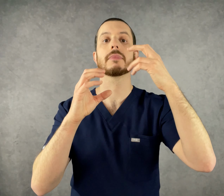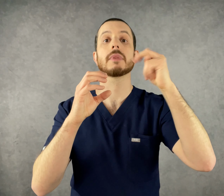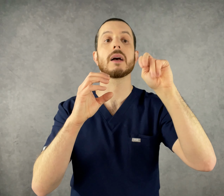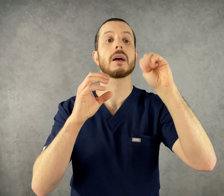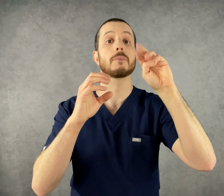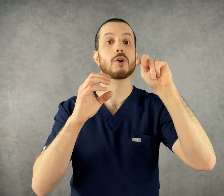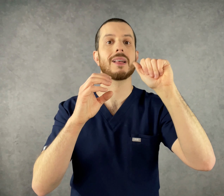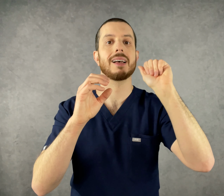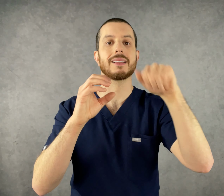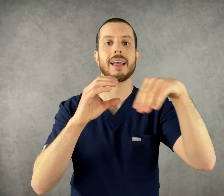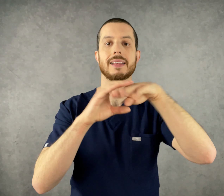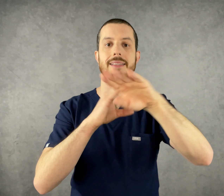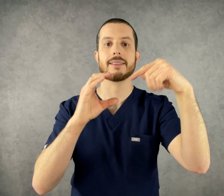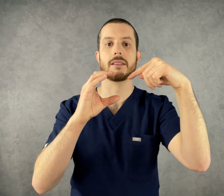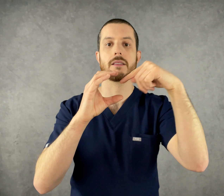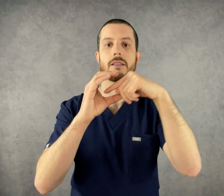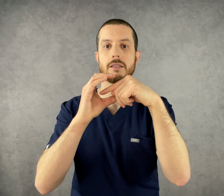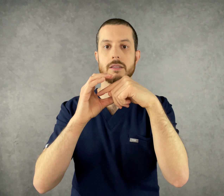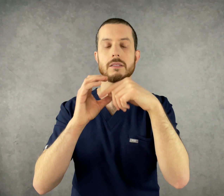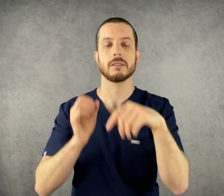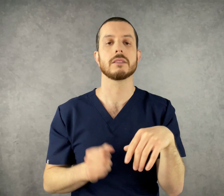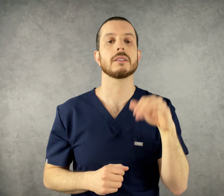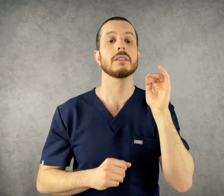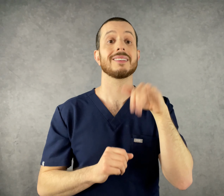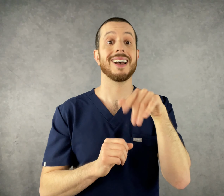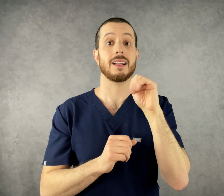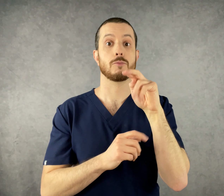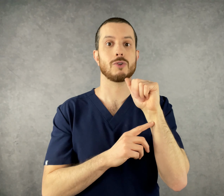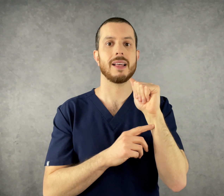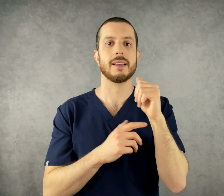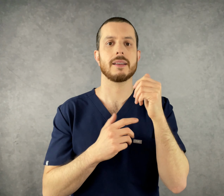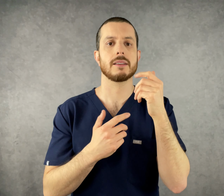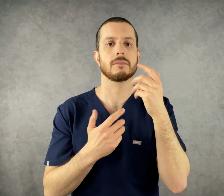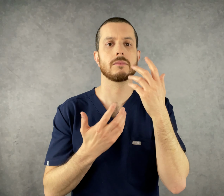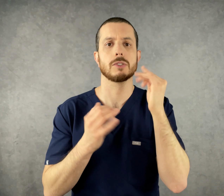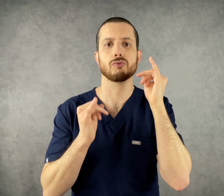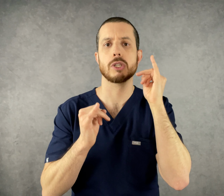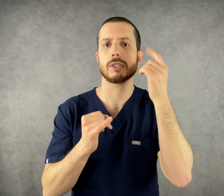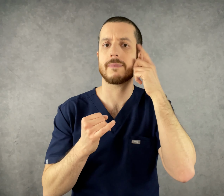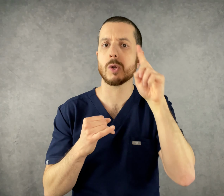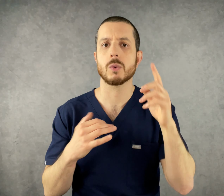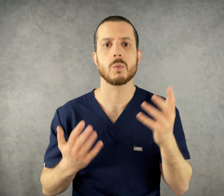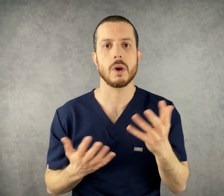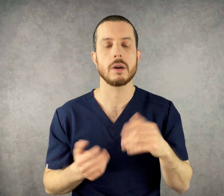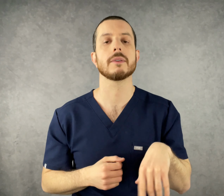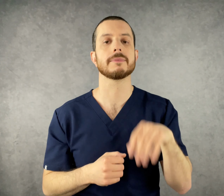The mRNA in the fat bubble will now be able to enter the cell. What does the mRNA contain instructions for?